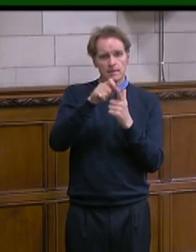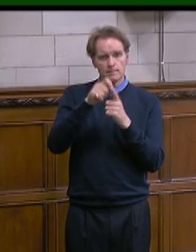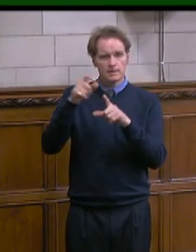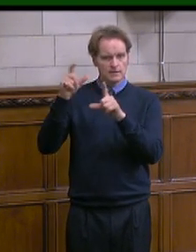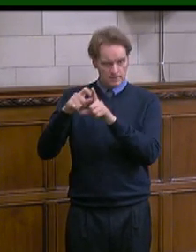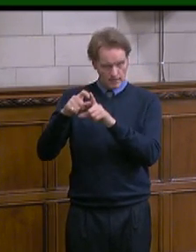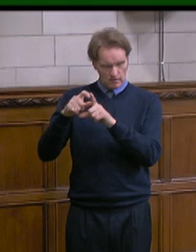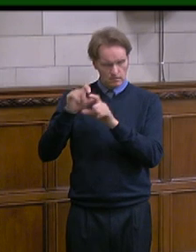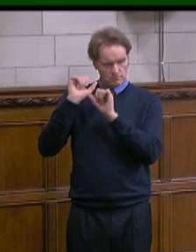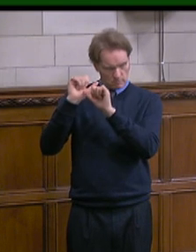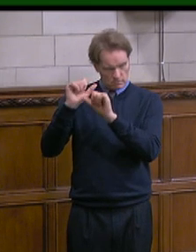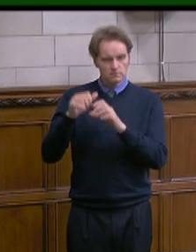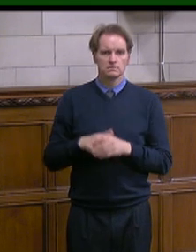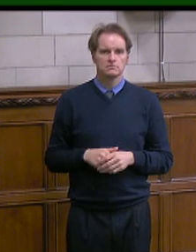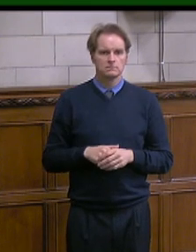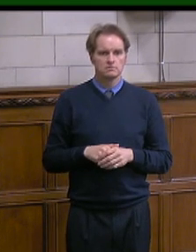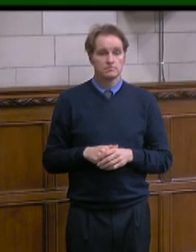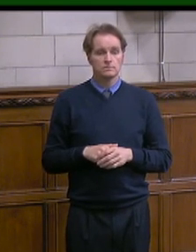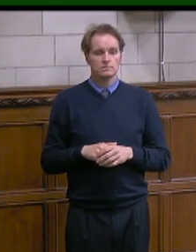Friend the Member for Kingston upon Hull West and Hessle (Emma Hardy); and my hon.